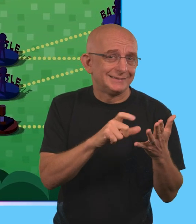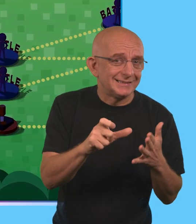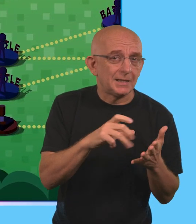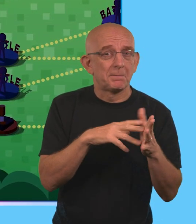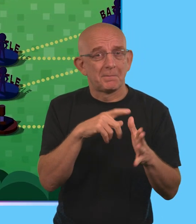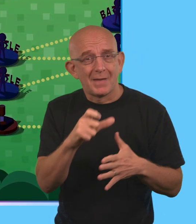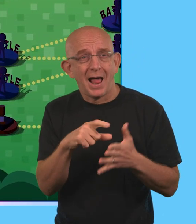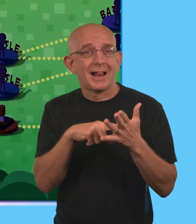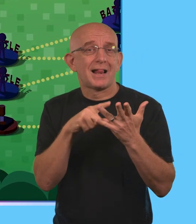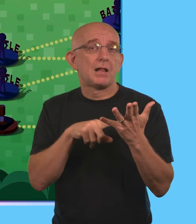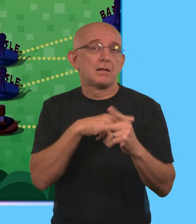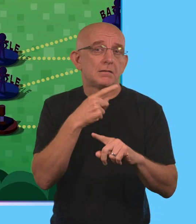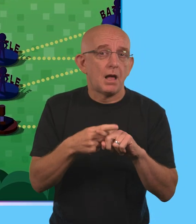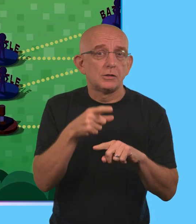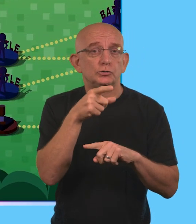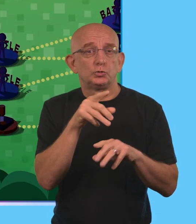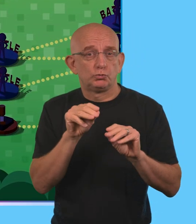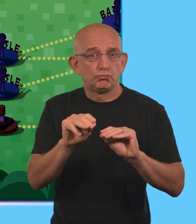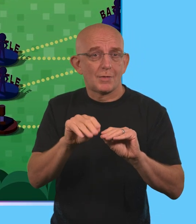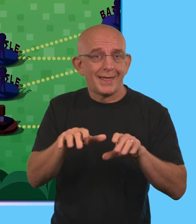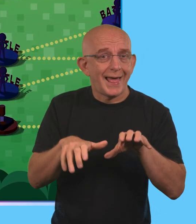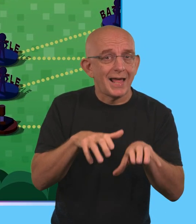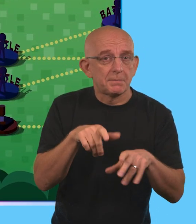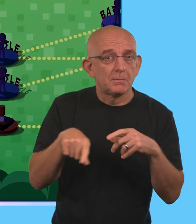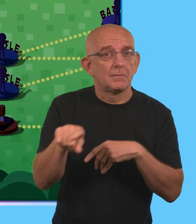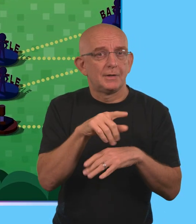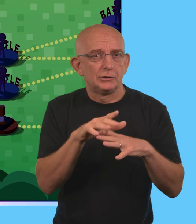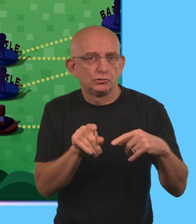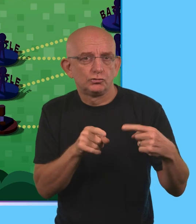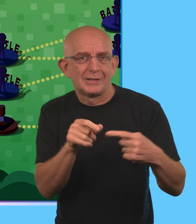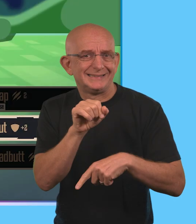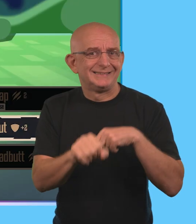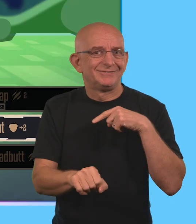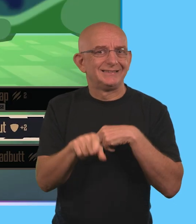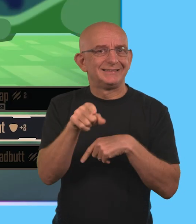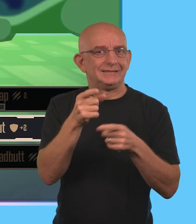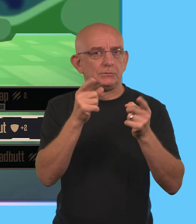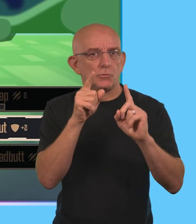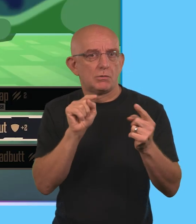in which you capture and train animals to challenge and defeat the boss of each region.